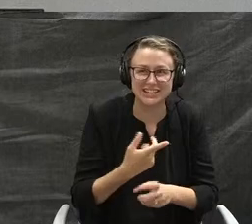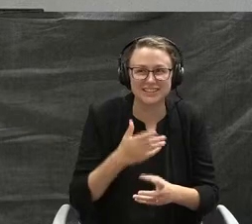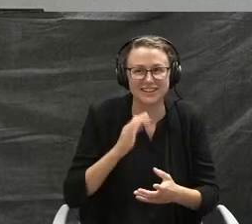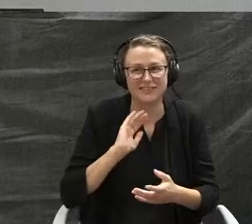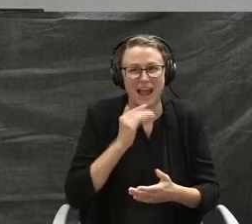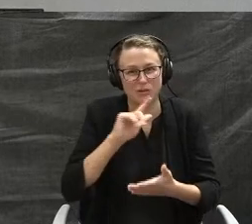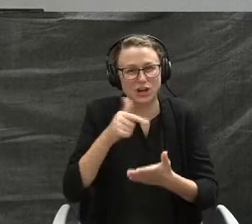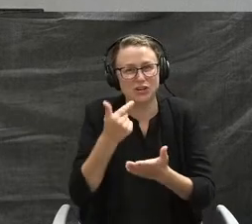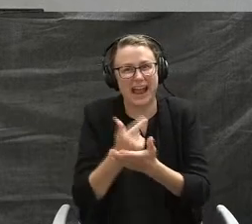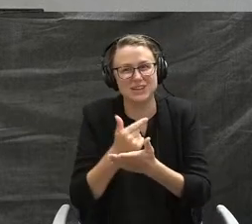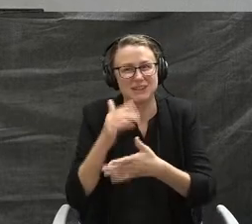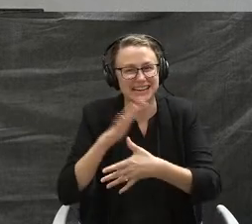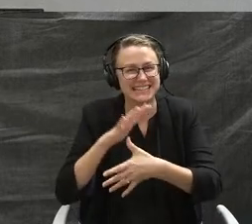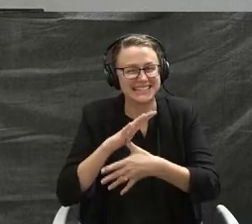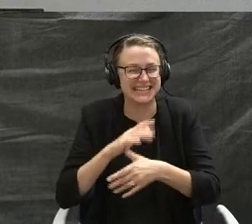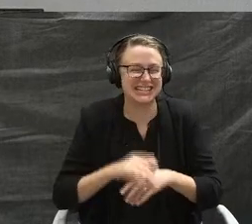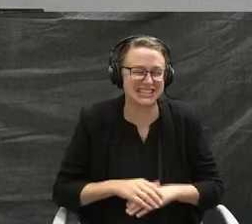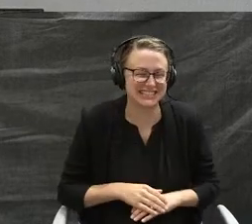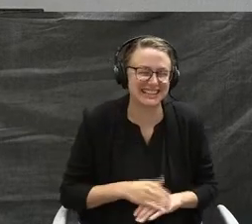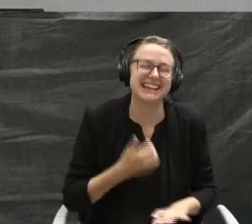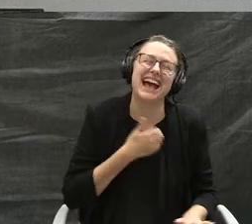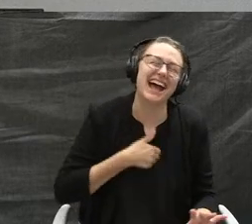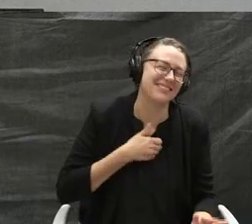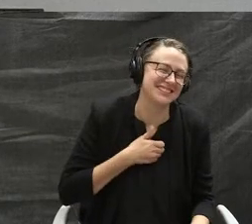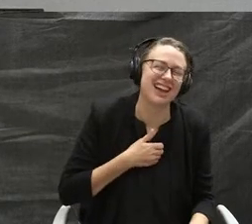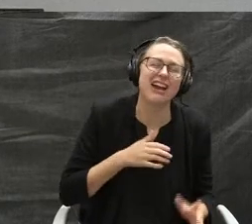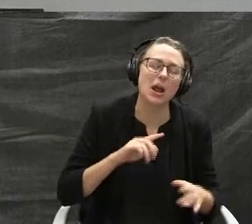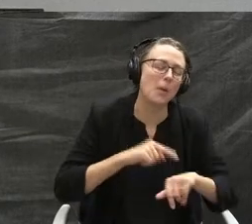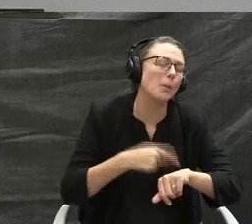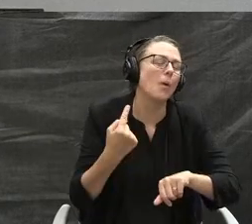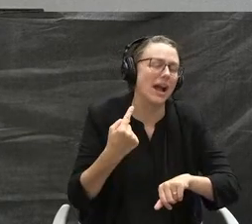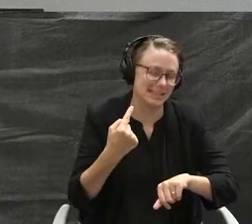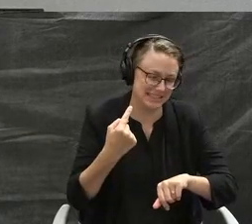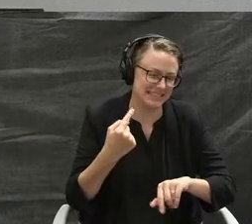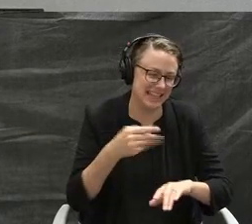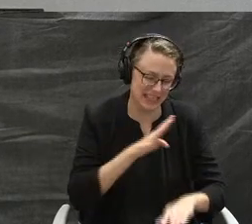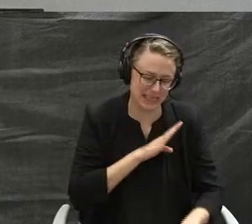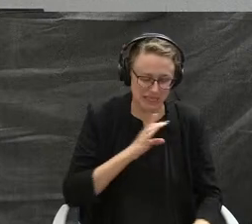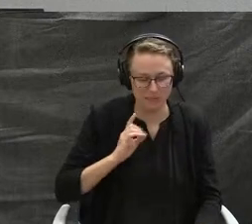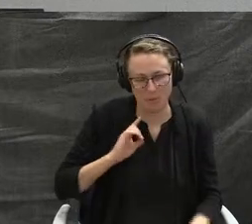I'm sorry that the board does that, so you know will work with